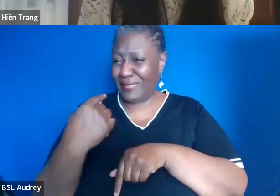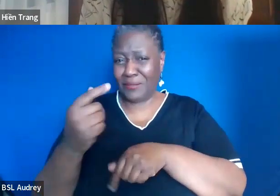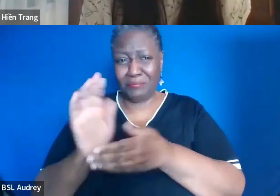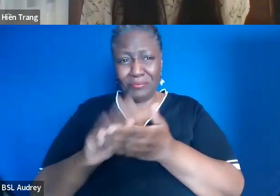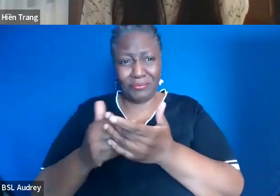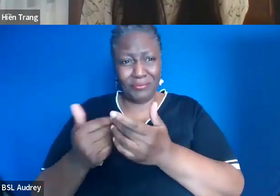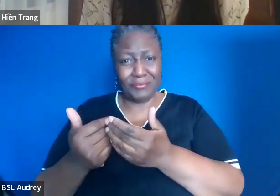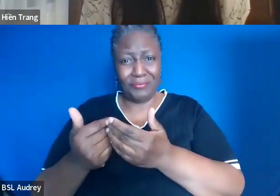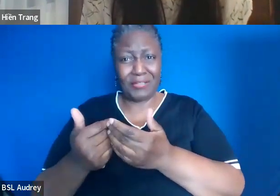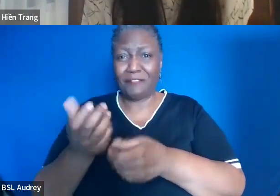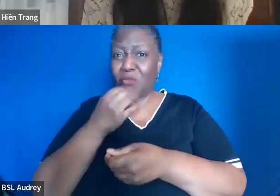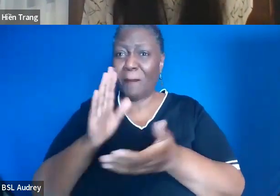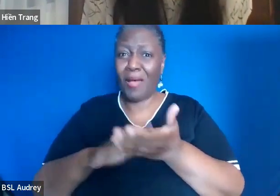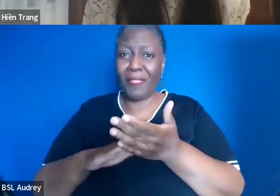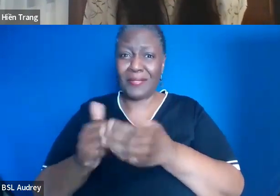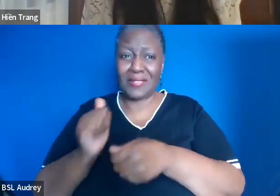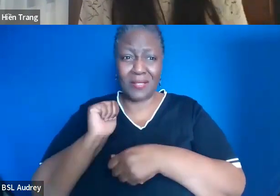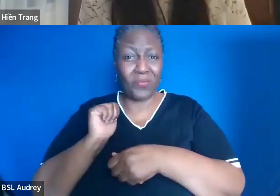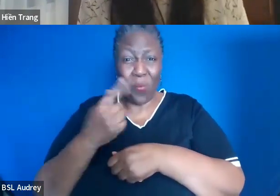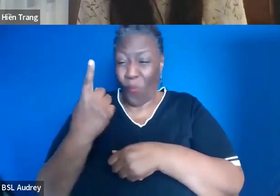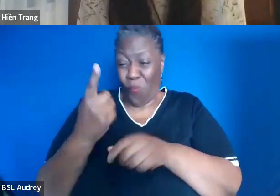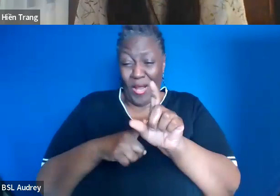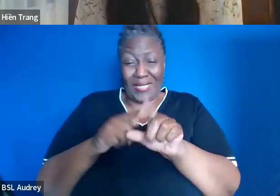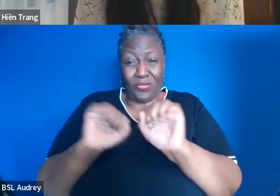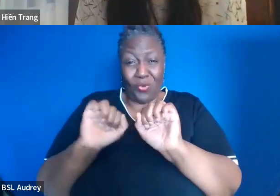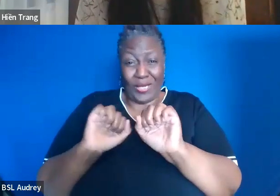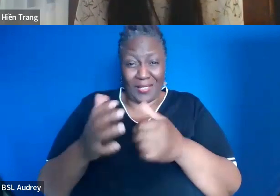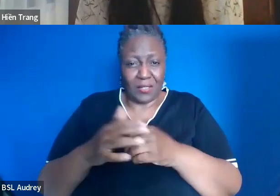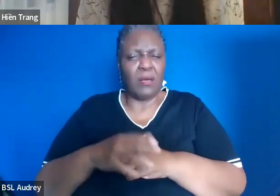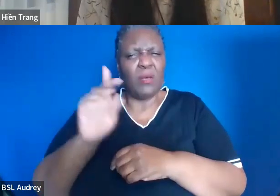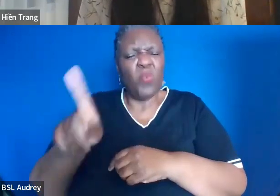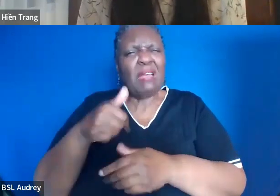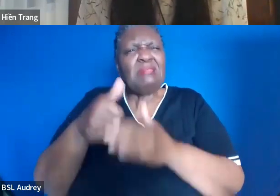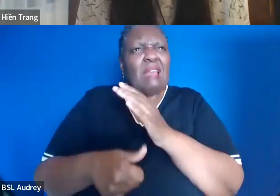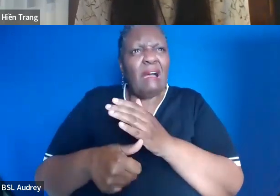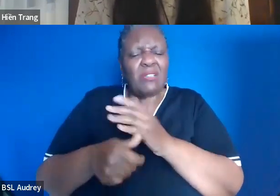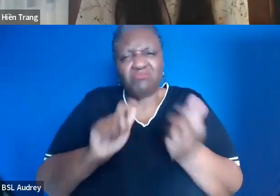work you know a few months ago not even a year ago so what what caused this jump into poetry